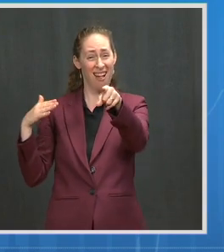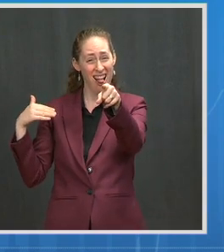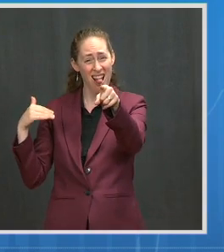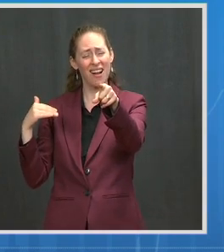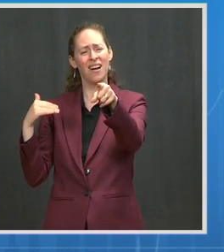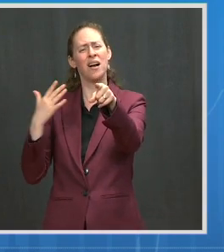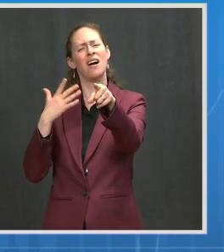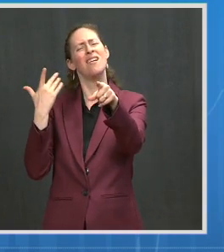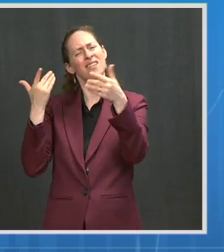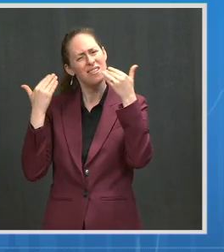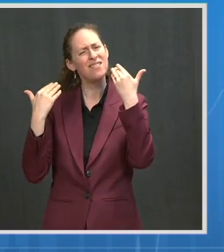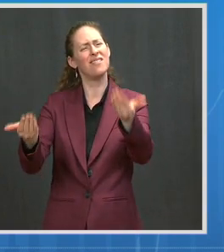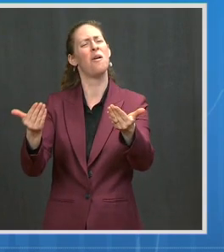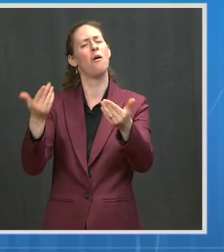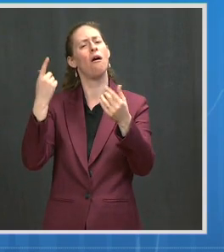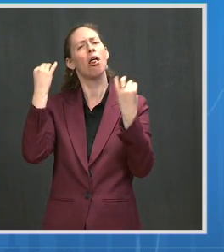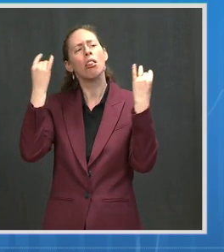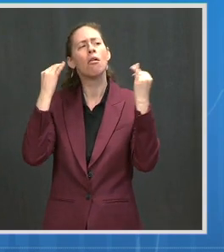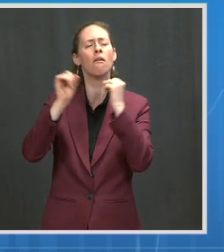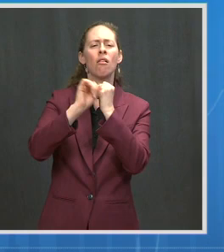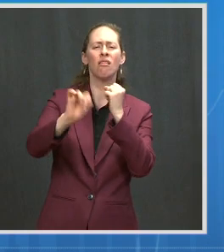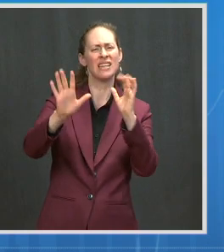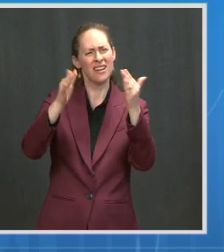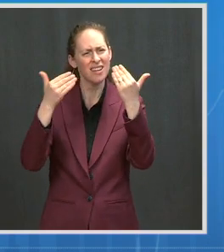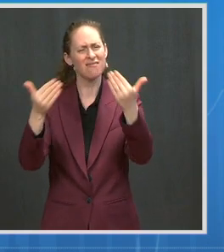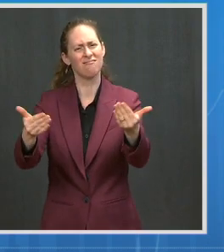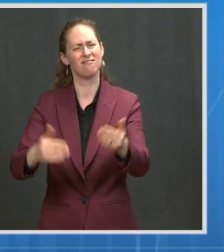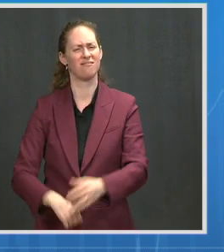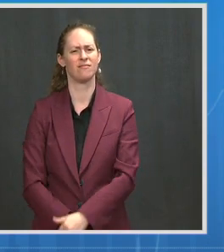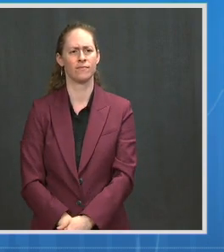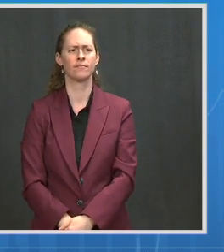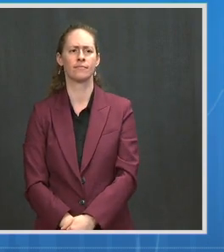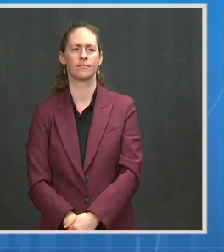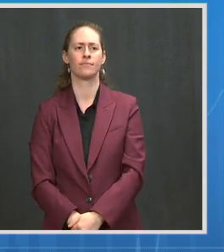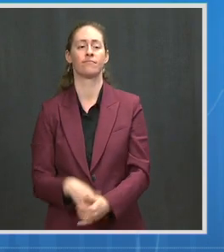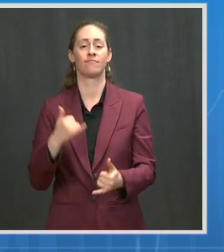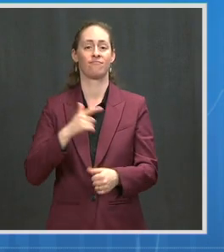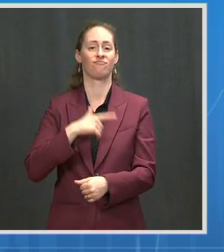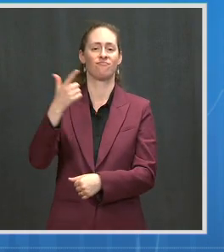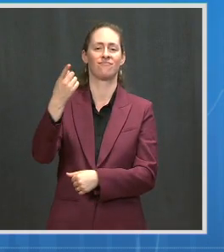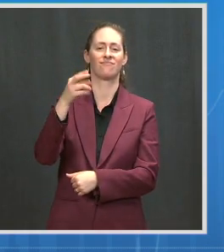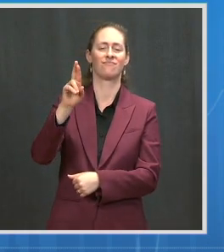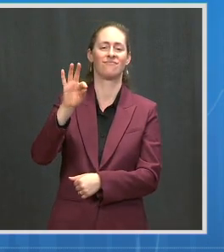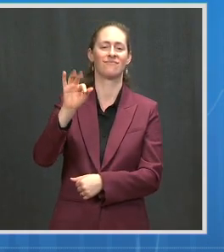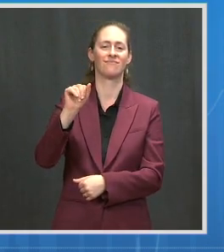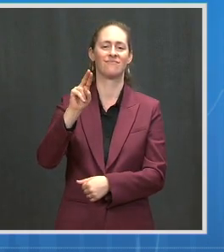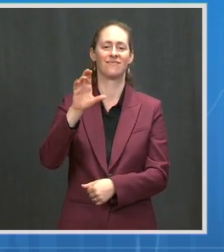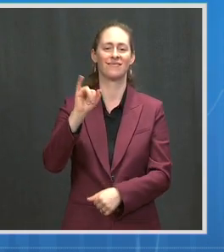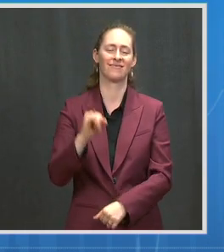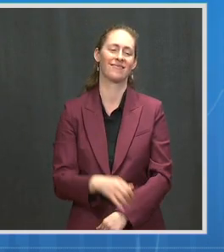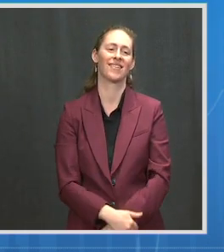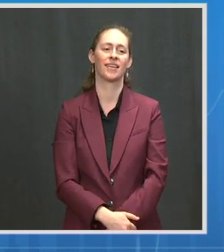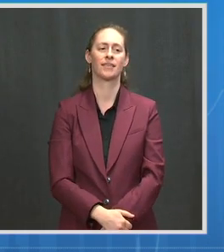Dr. Fauci: Thank you very much, Dr. Walensky. Along the line of the advantages of getting vaccinated,